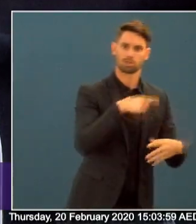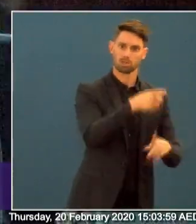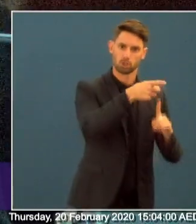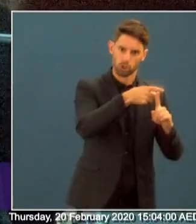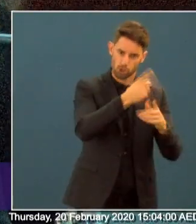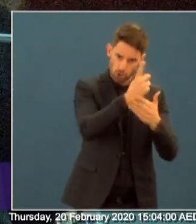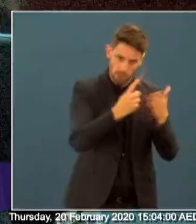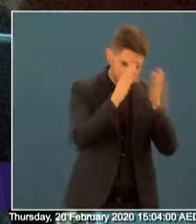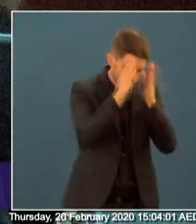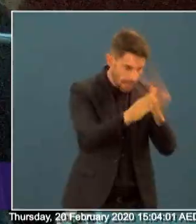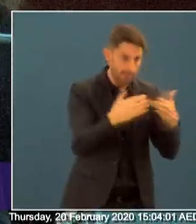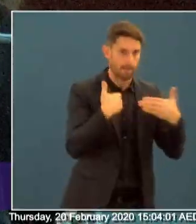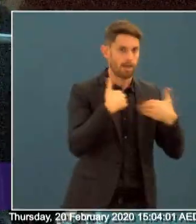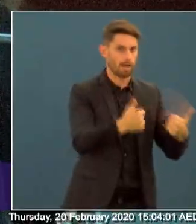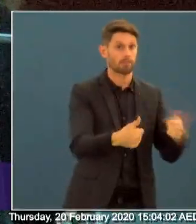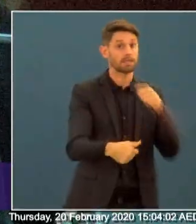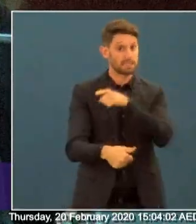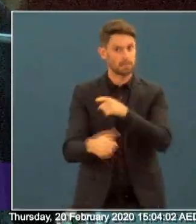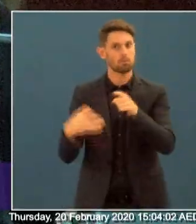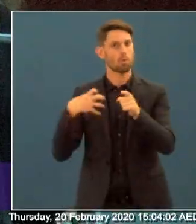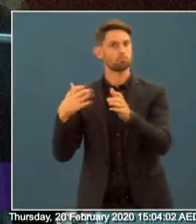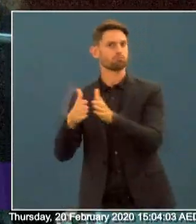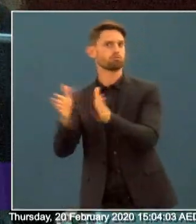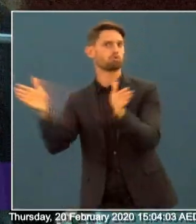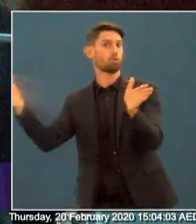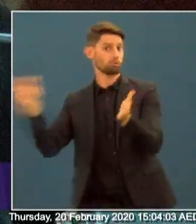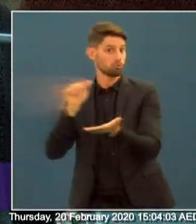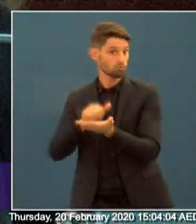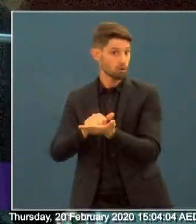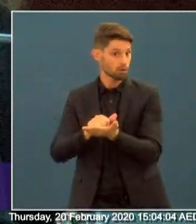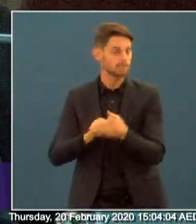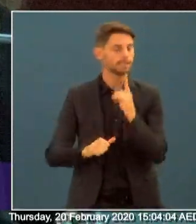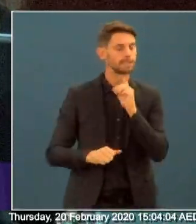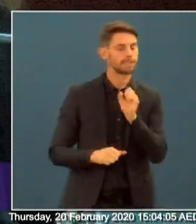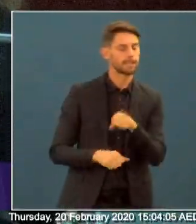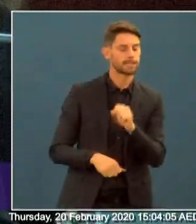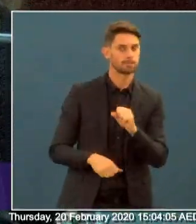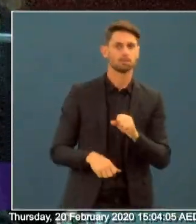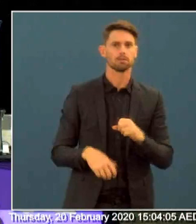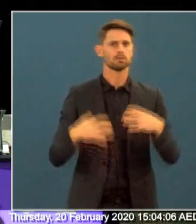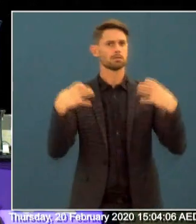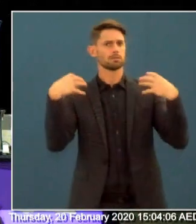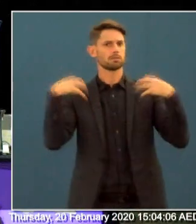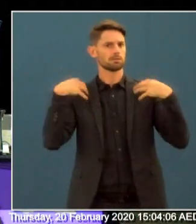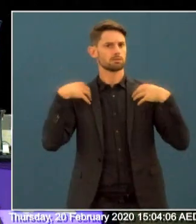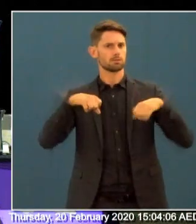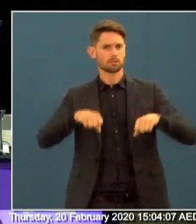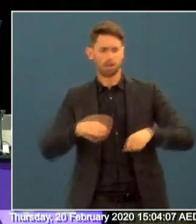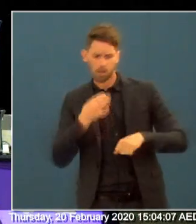but the National Disability Strategy is dealing with other... Yes. That's correct. ...areas as well as health. And... What is the funding for your group?